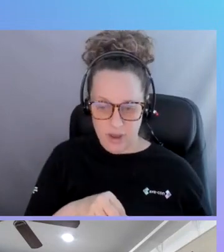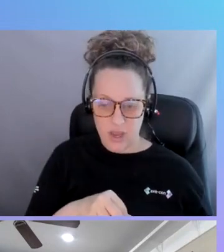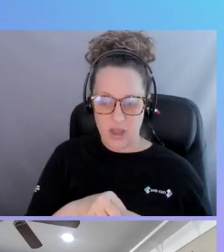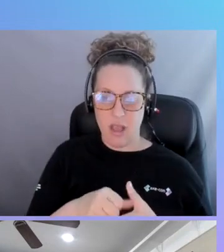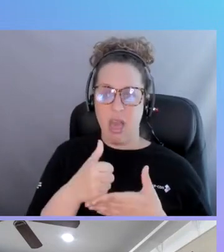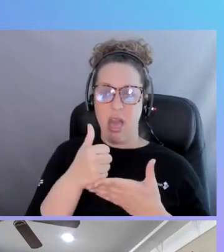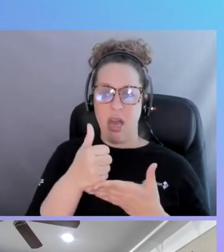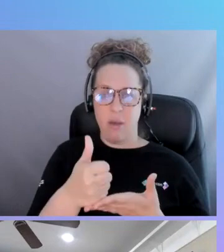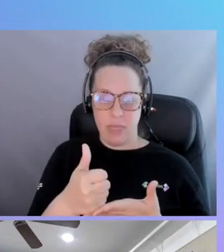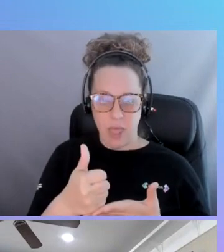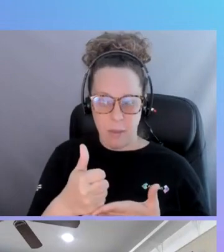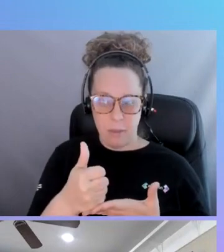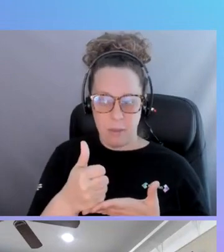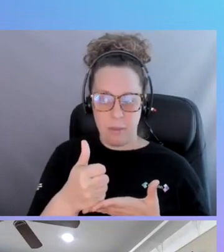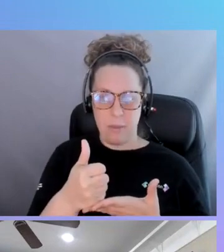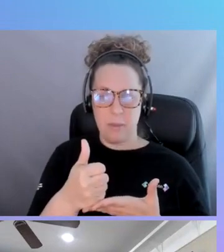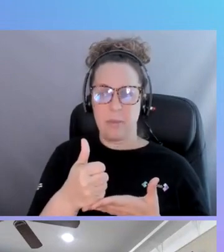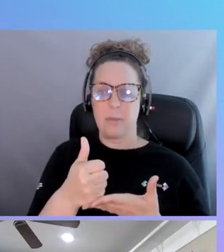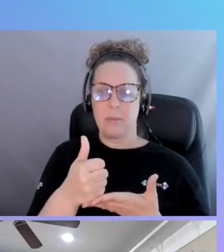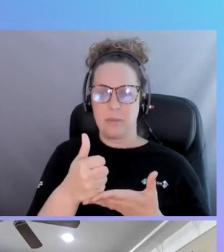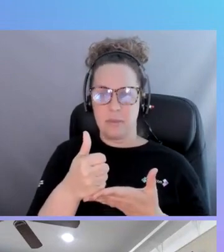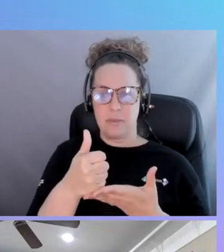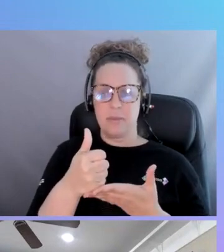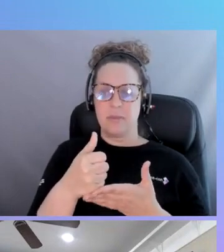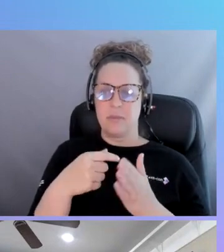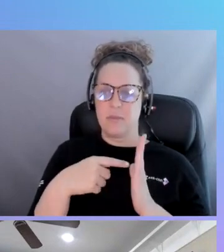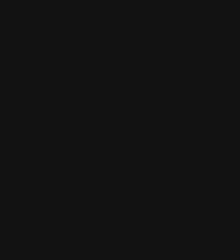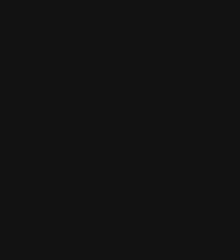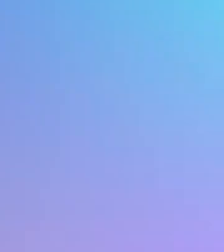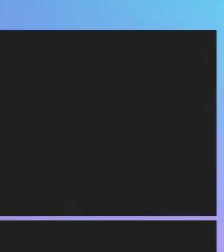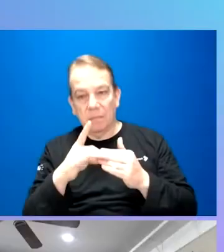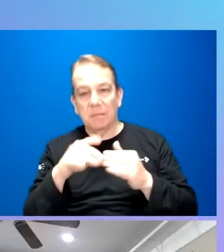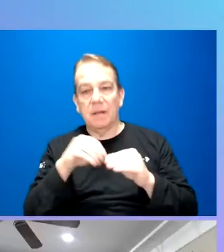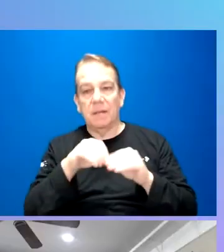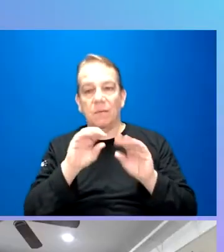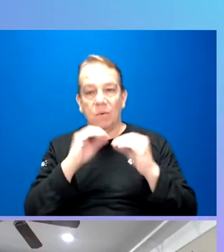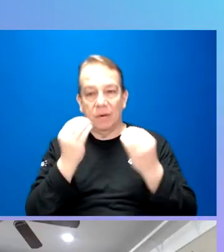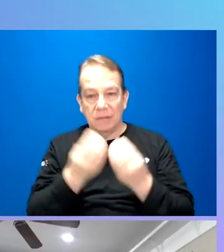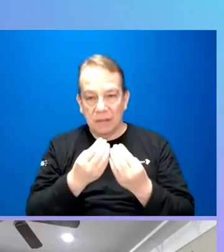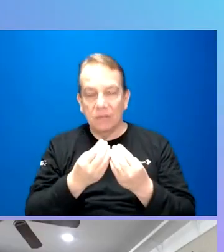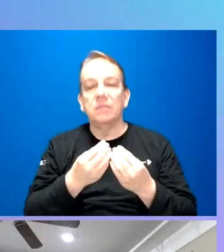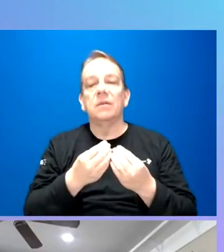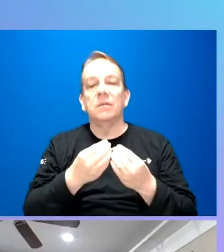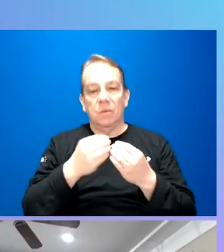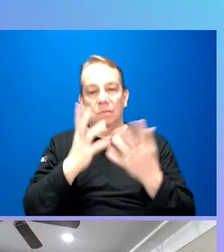leadership in the in the organization. Work work, hand in